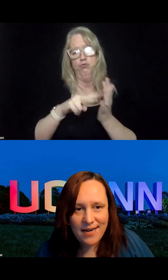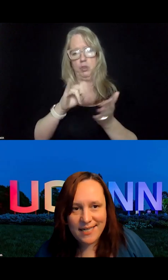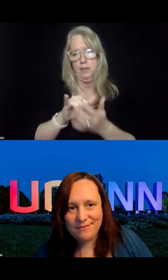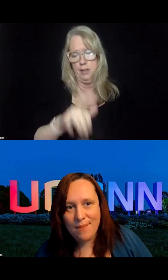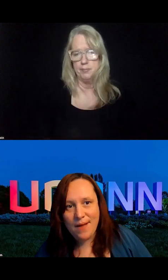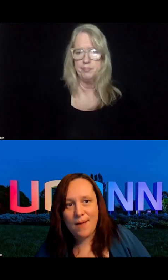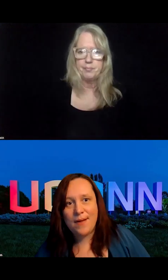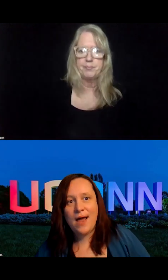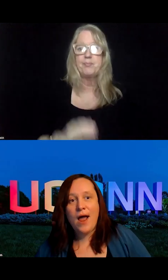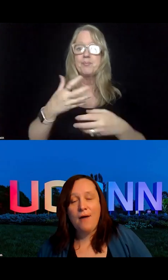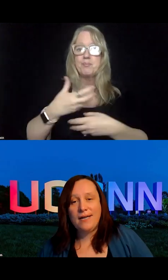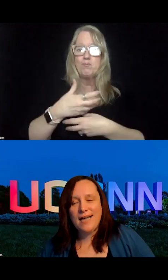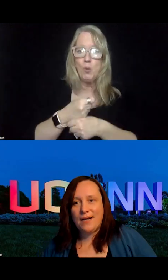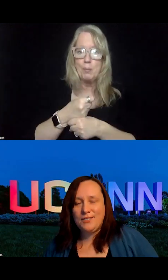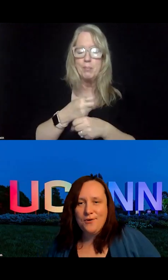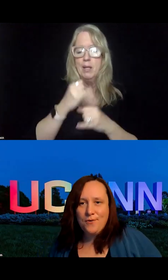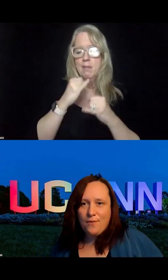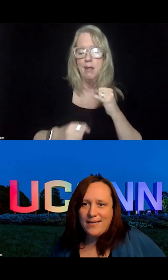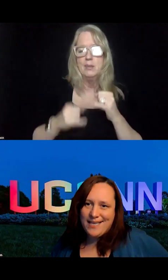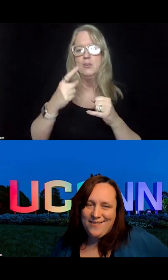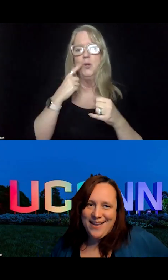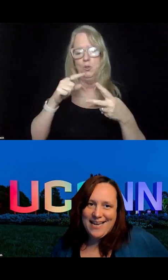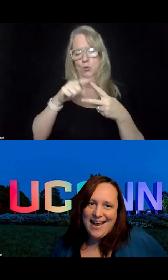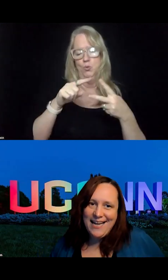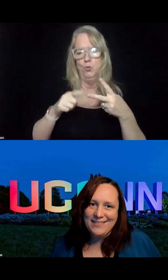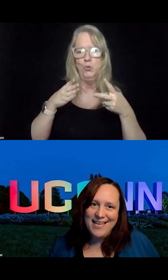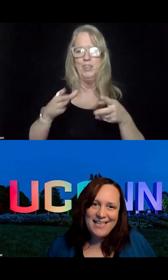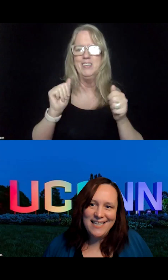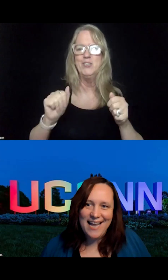FINALLY, I WANT TO TALK ABOUT WAYS THAT YOU CAN CONNECT WITH US